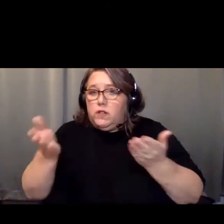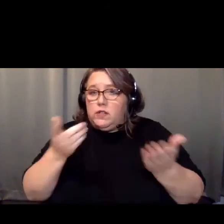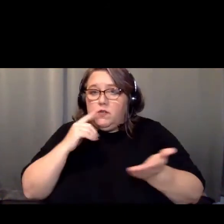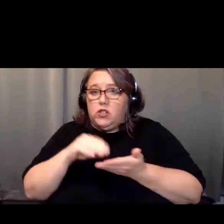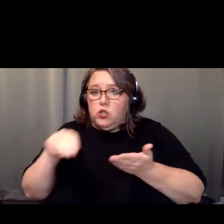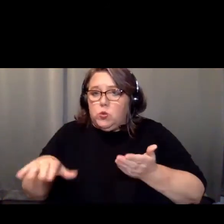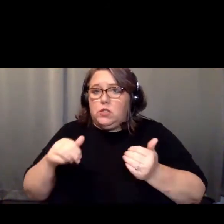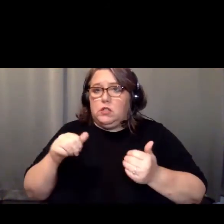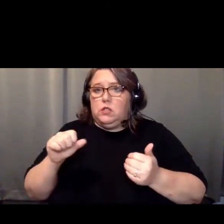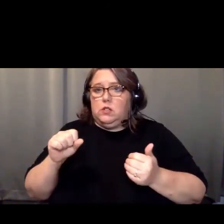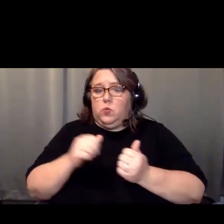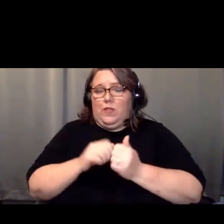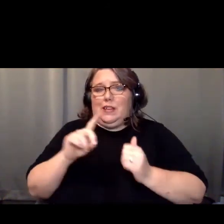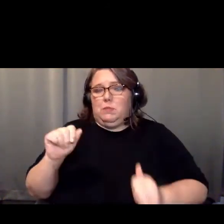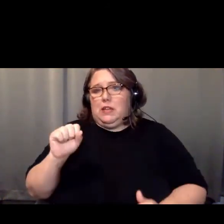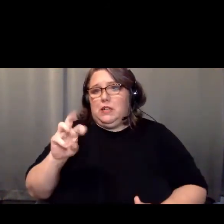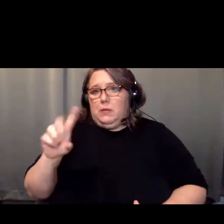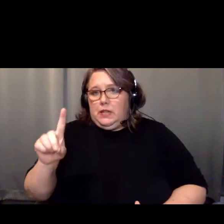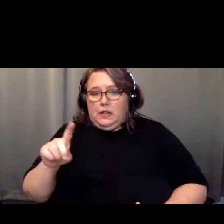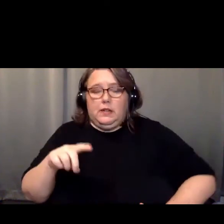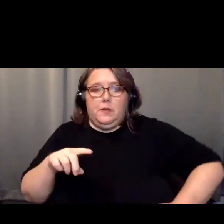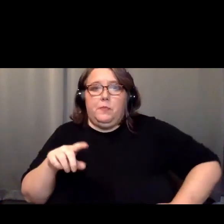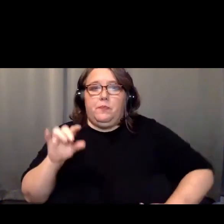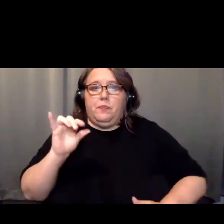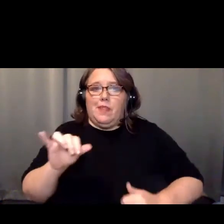with disabilities, which that can be in the form of